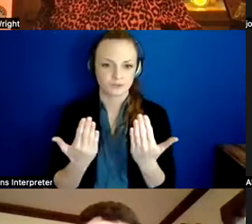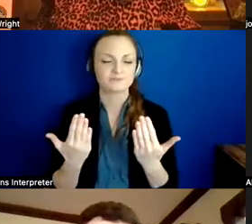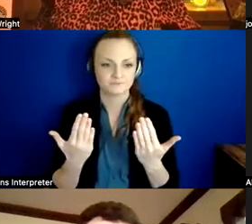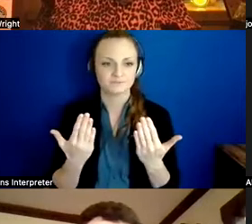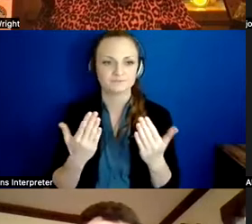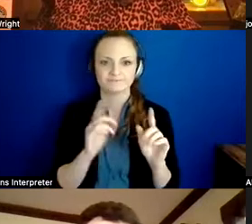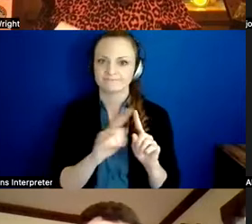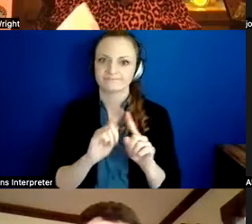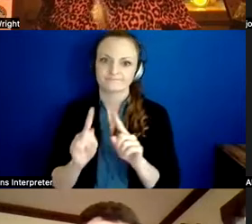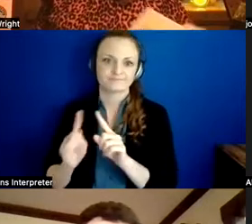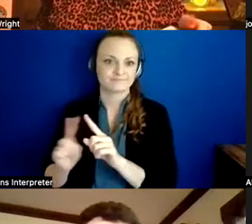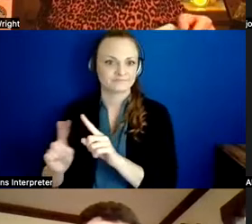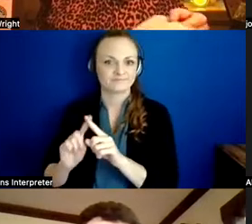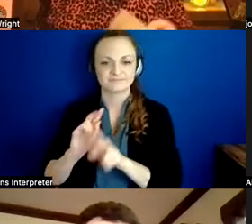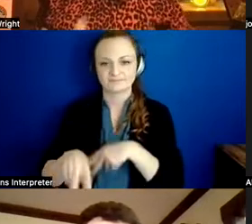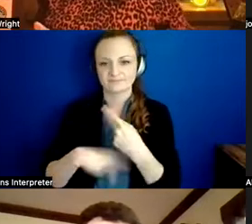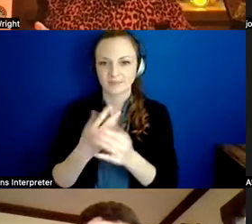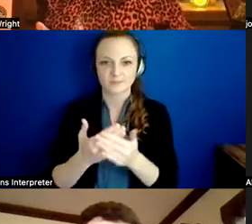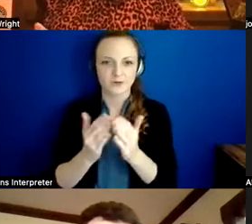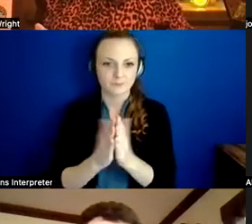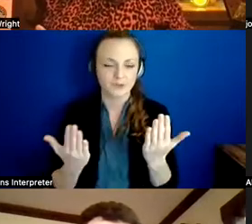lots and lots of them. 19:40:03 By the way, the word have got at